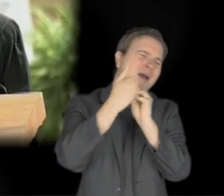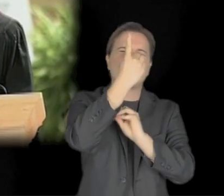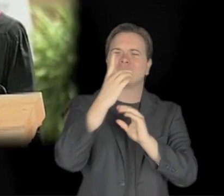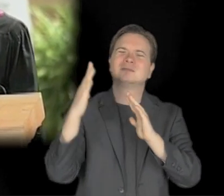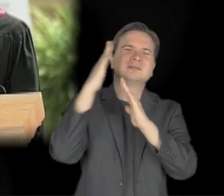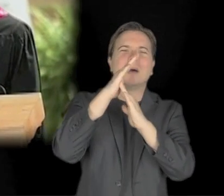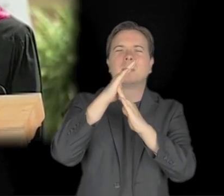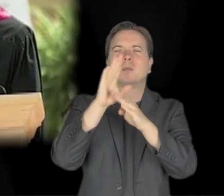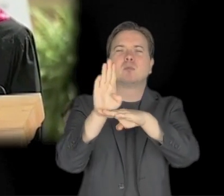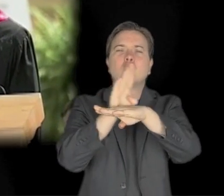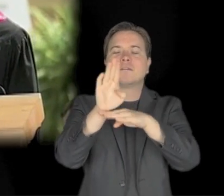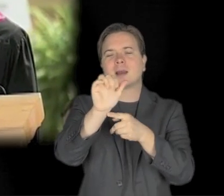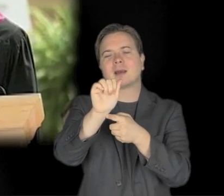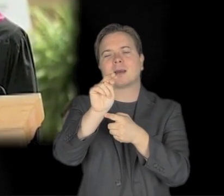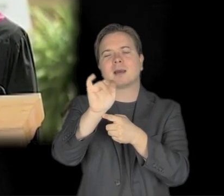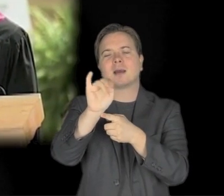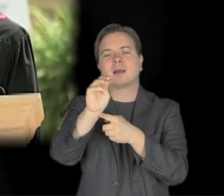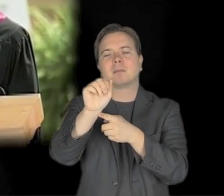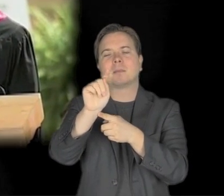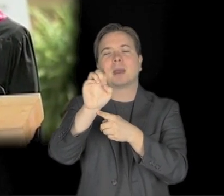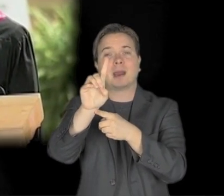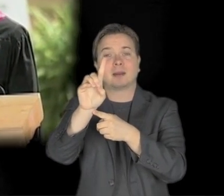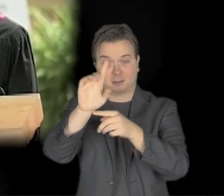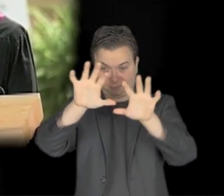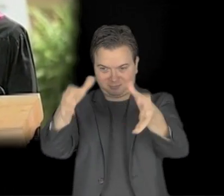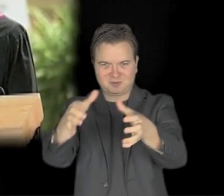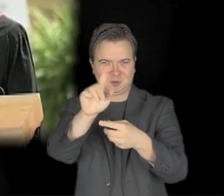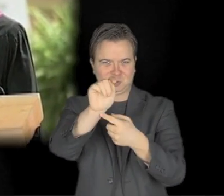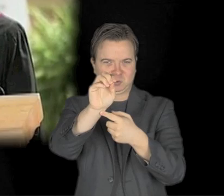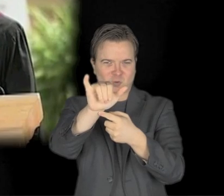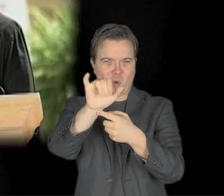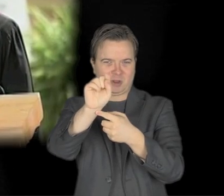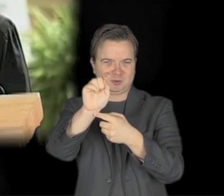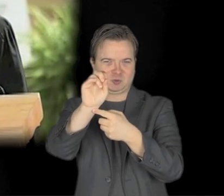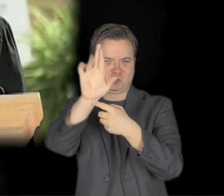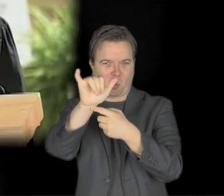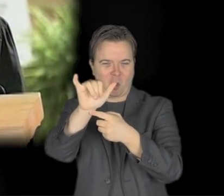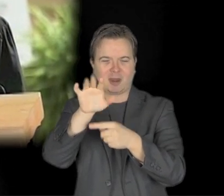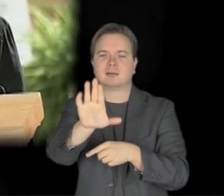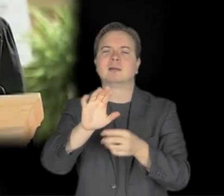the most successful animation studio in the world.